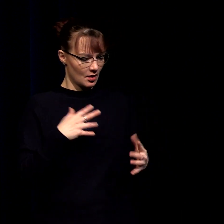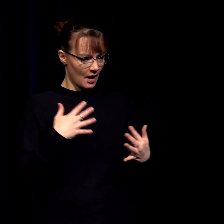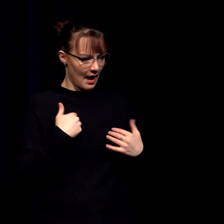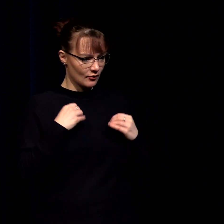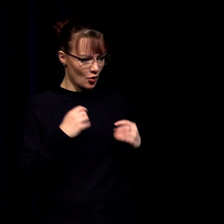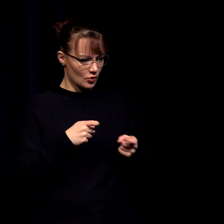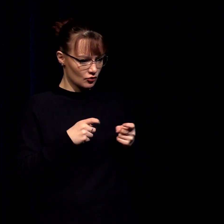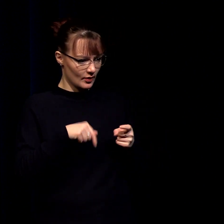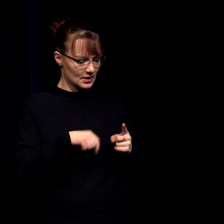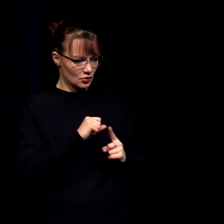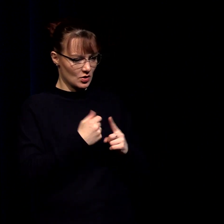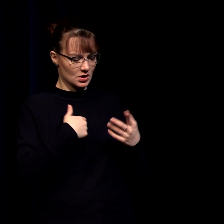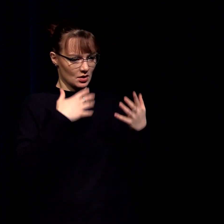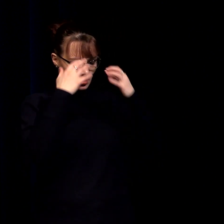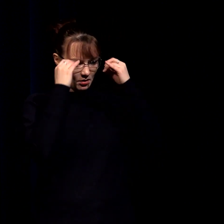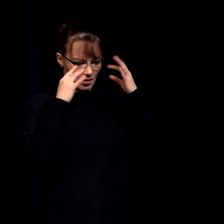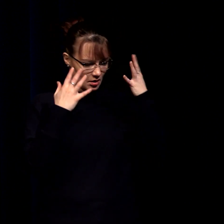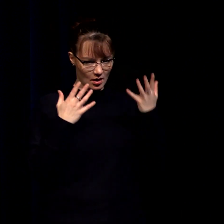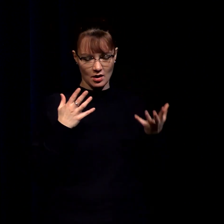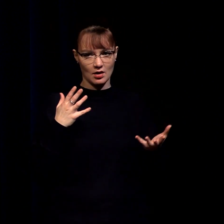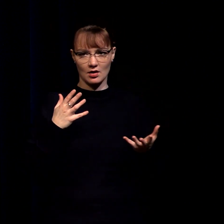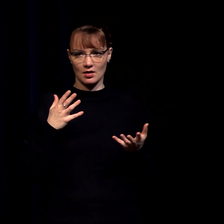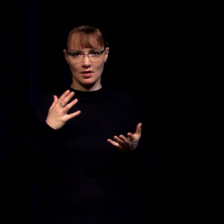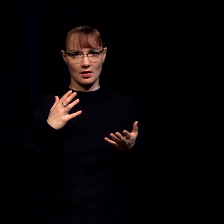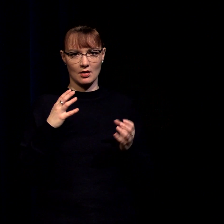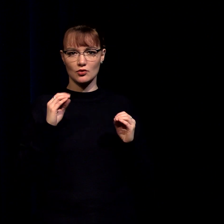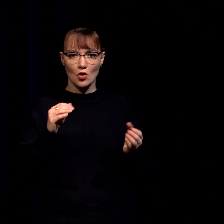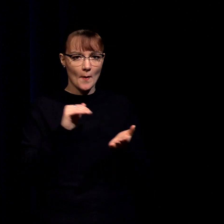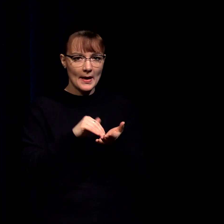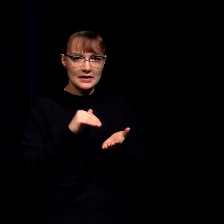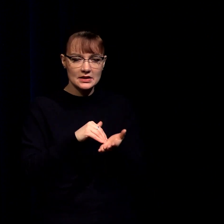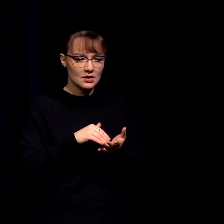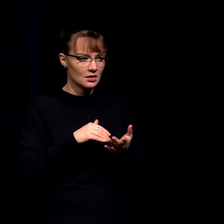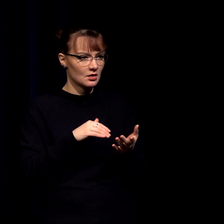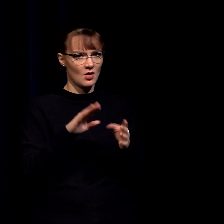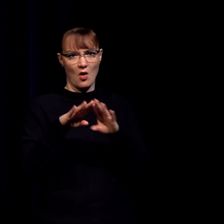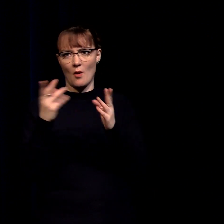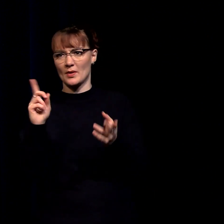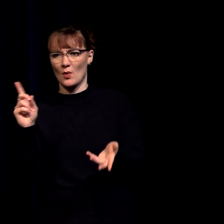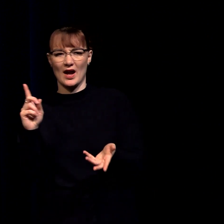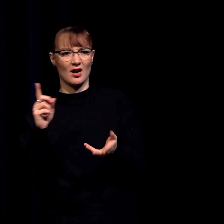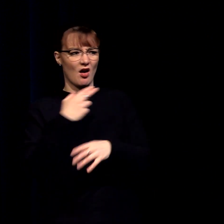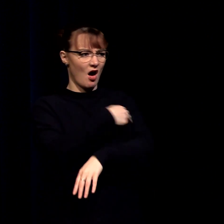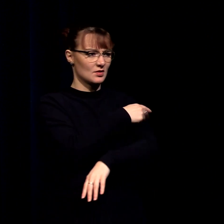situation in my life. We didn't have medicines, we didn't know any places that were open. We didn't know what to do. Our